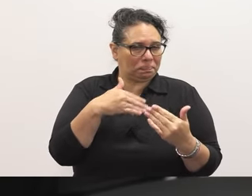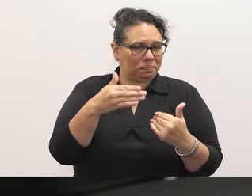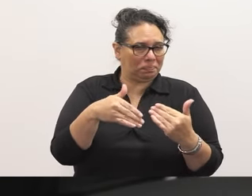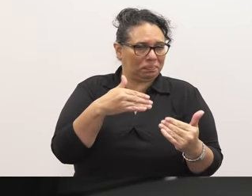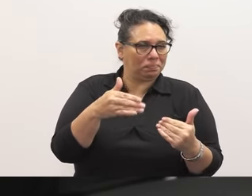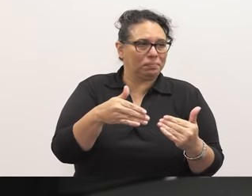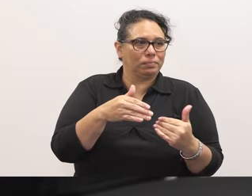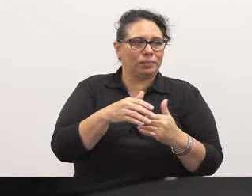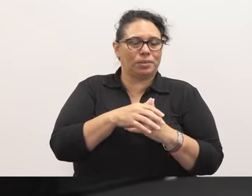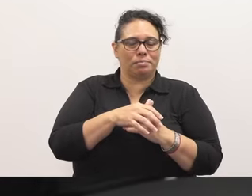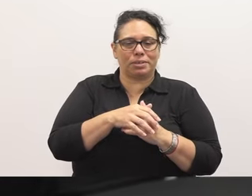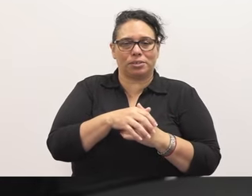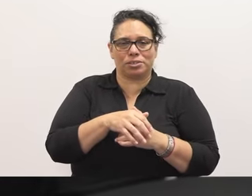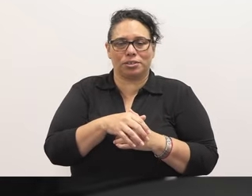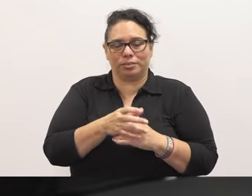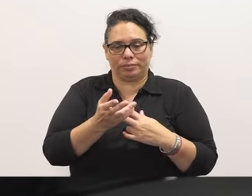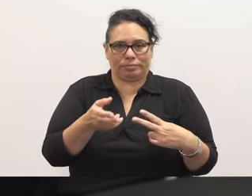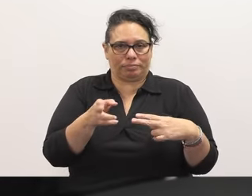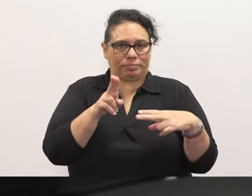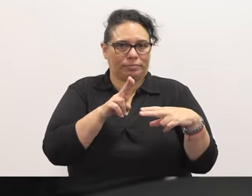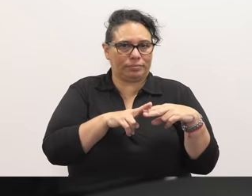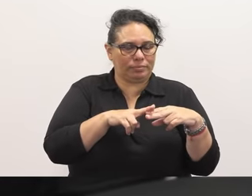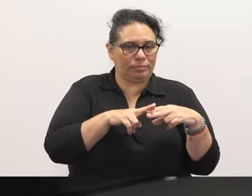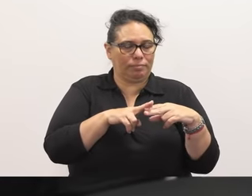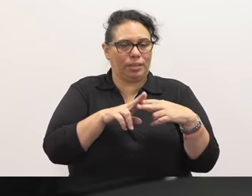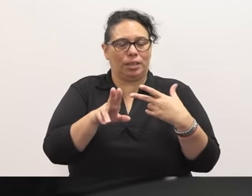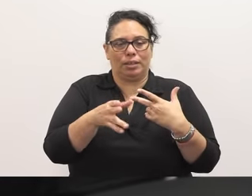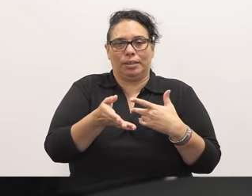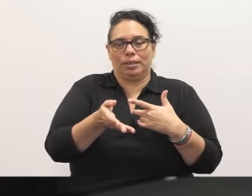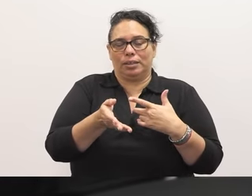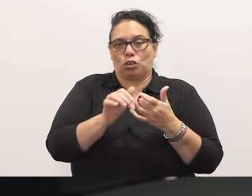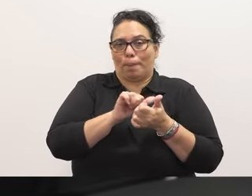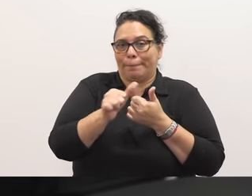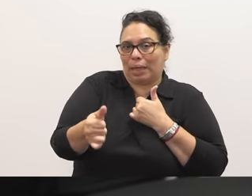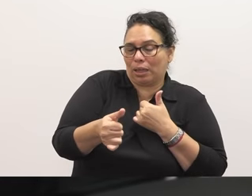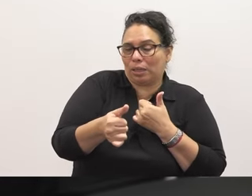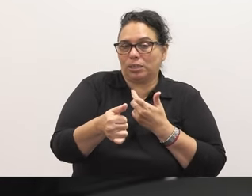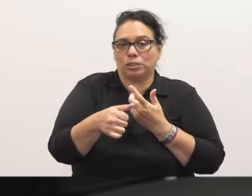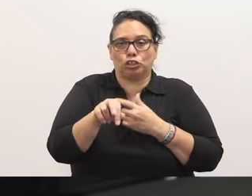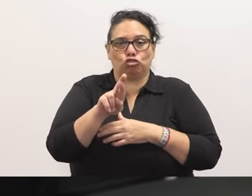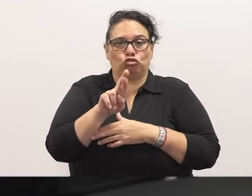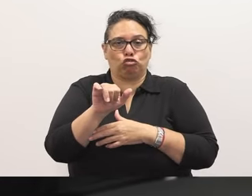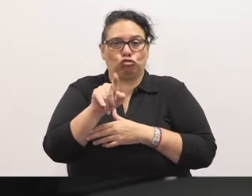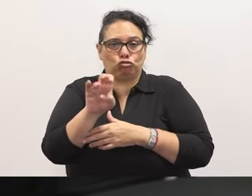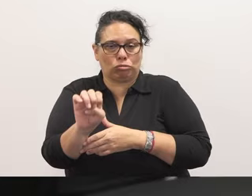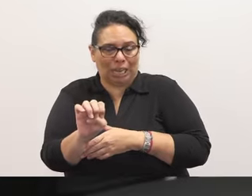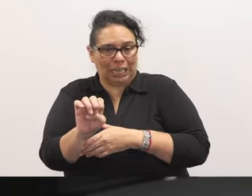that are in algebra and you equate that to a pass rate of 76% at A to C,